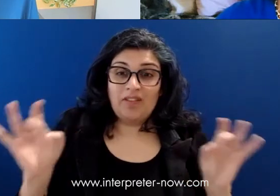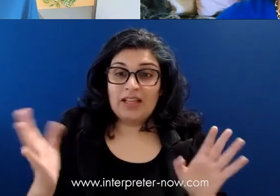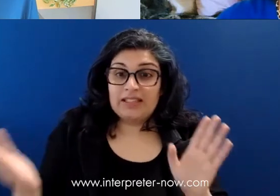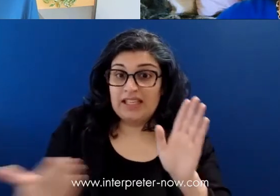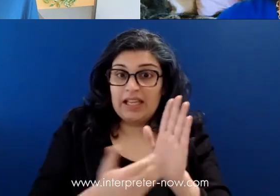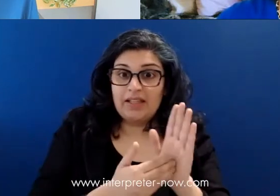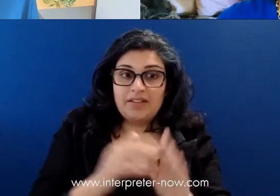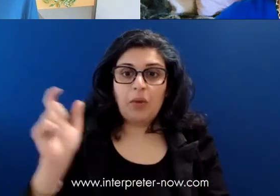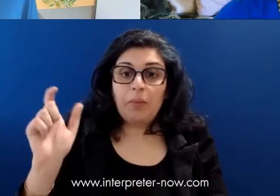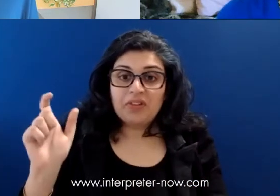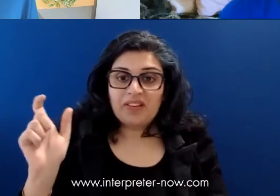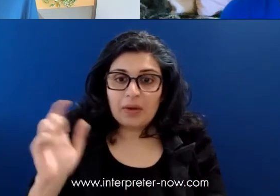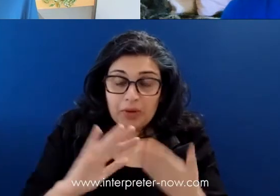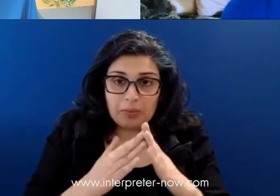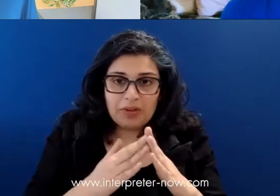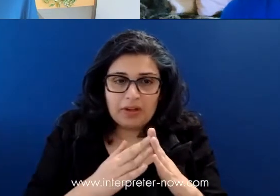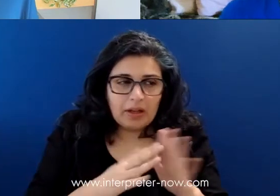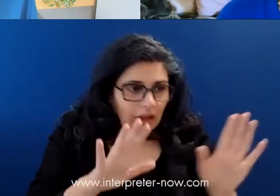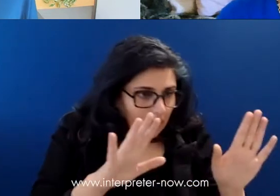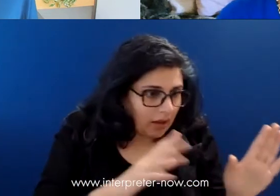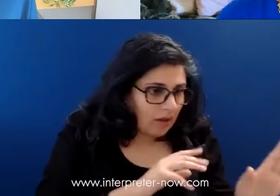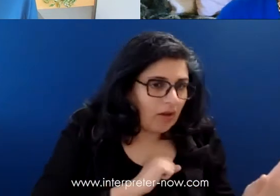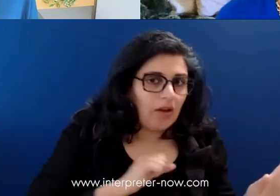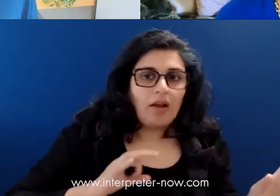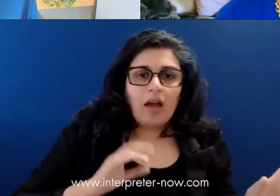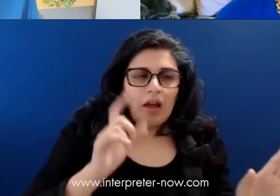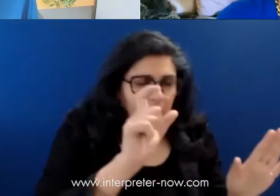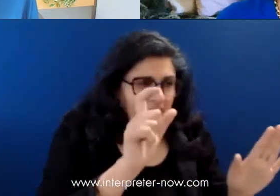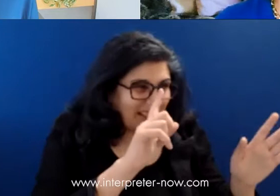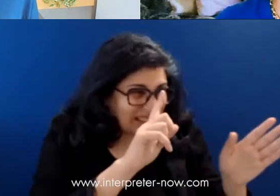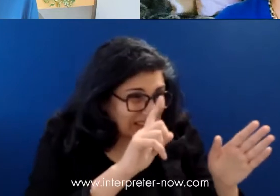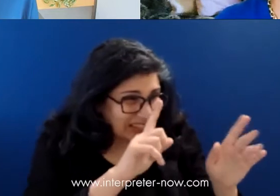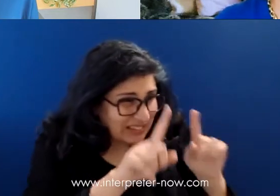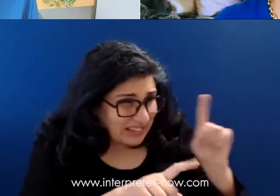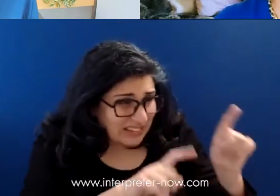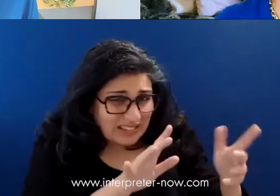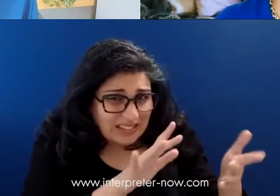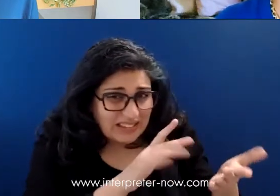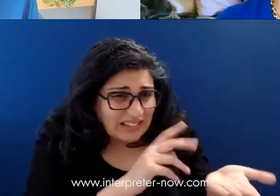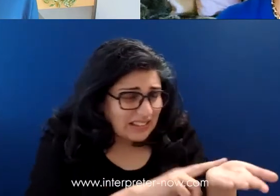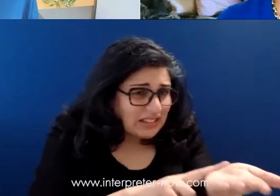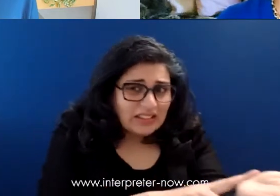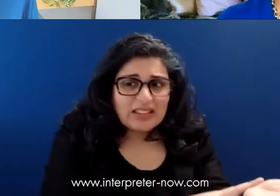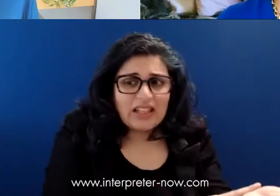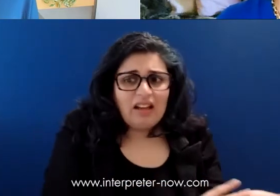my Muslim staff. What I do personally is I check in and I say, "I saw that, my heart sank."